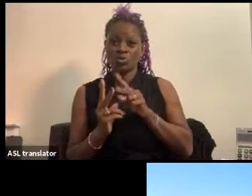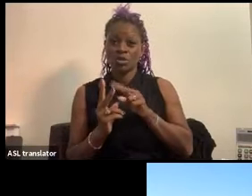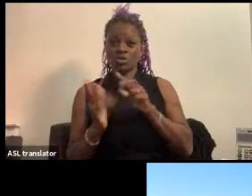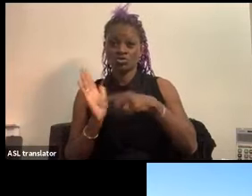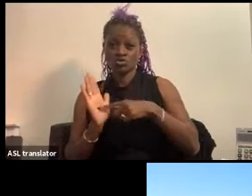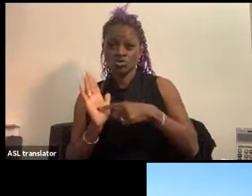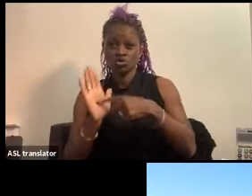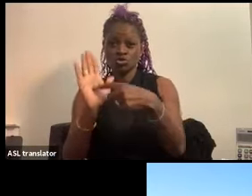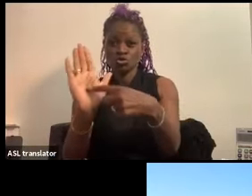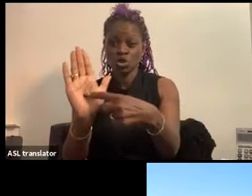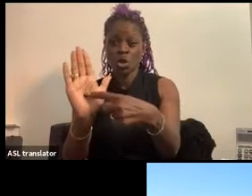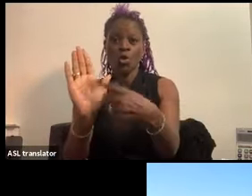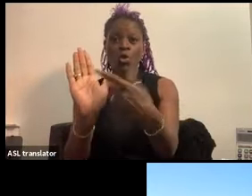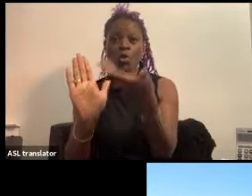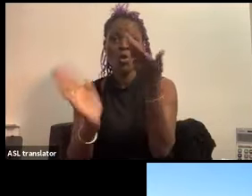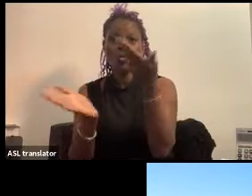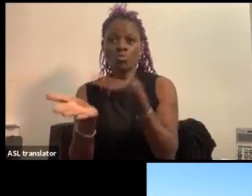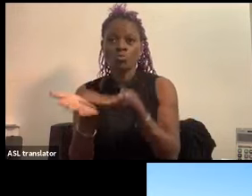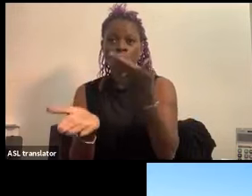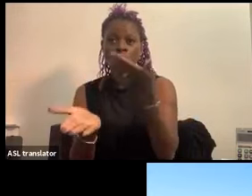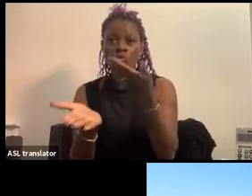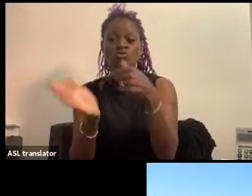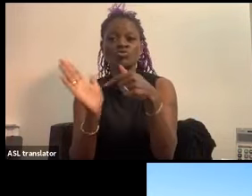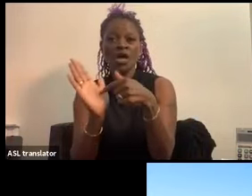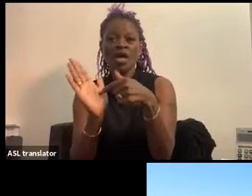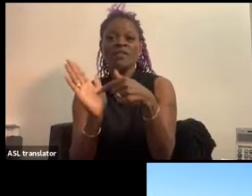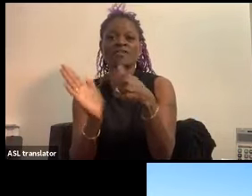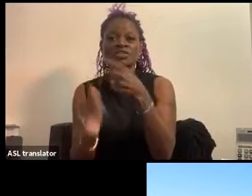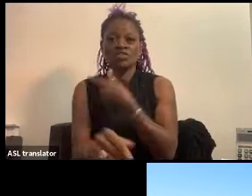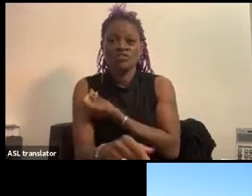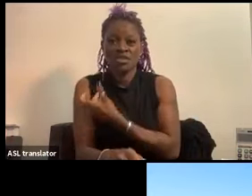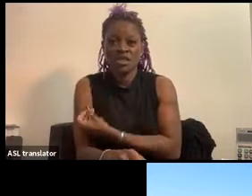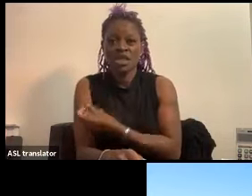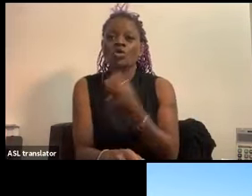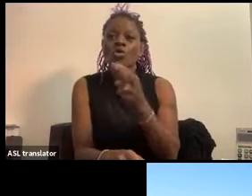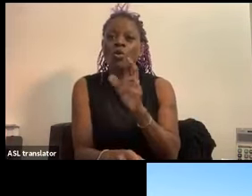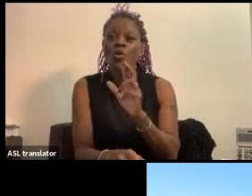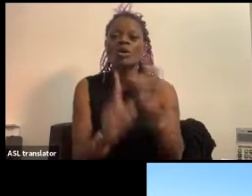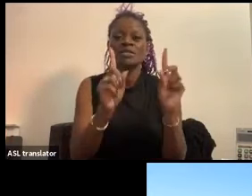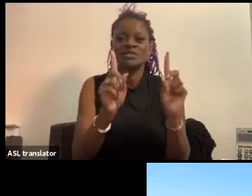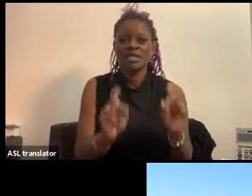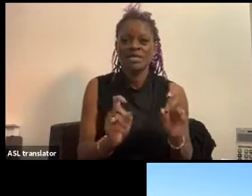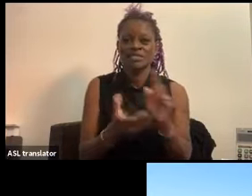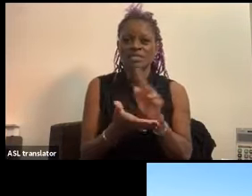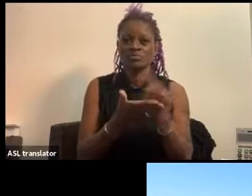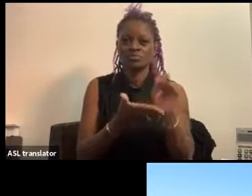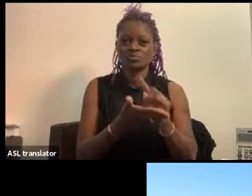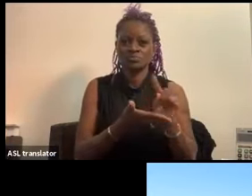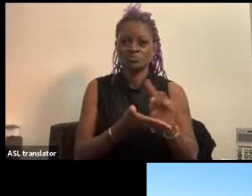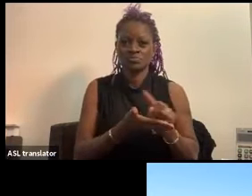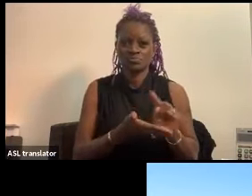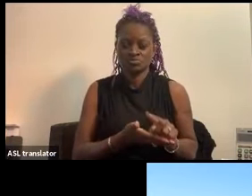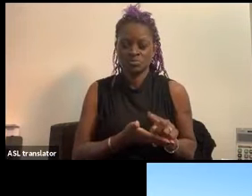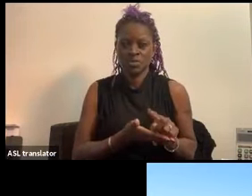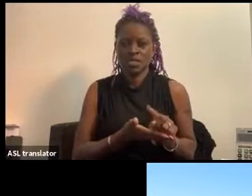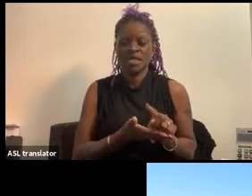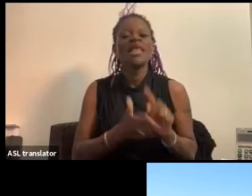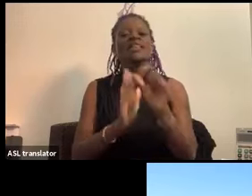vaccination or be tested at least once per week. Newsom said the state needs to take this step to slow the spread of the spread of